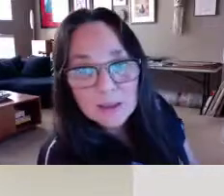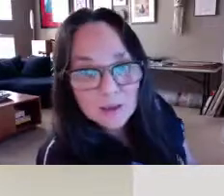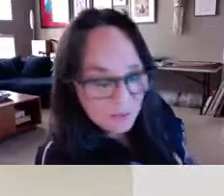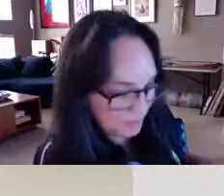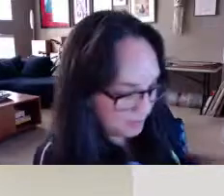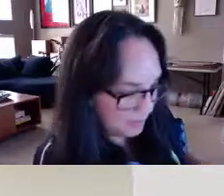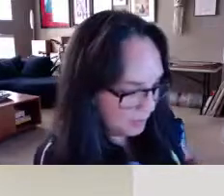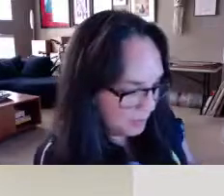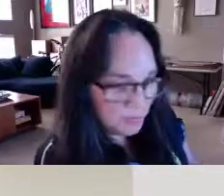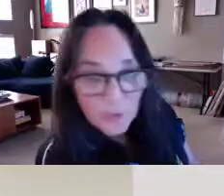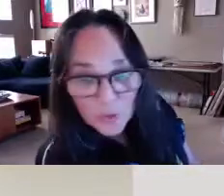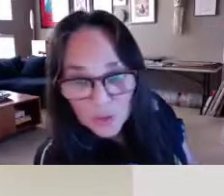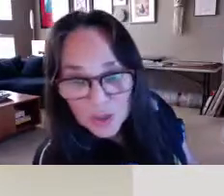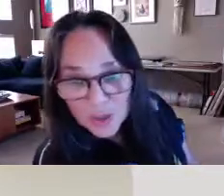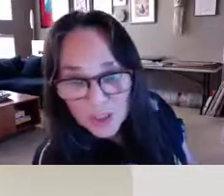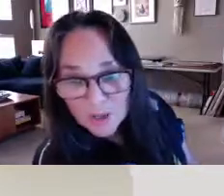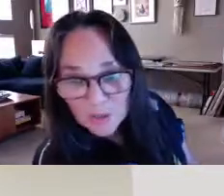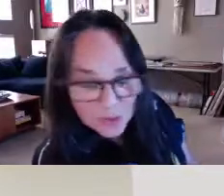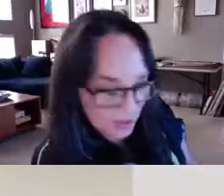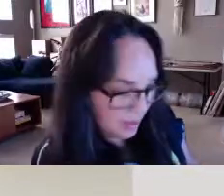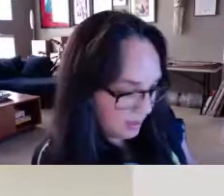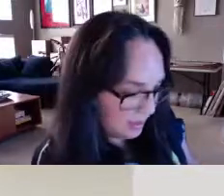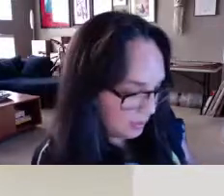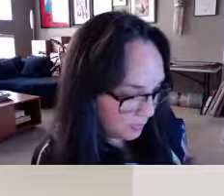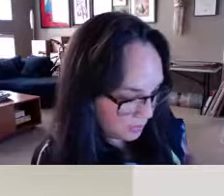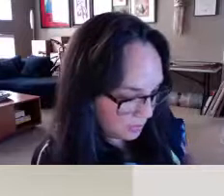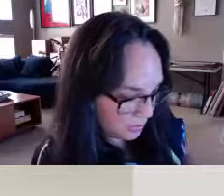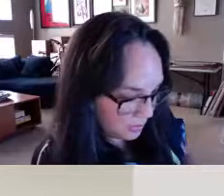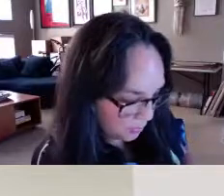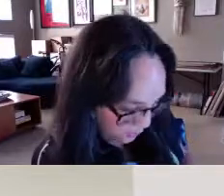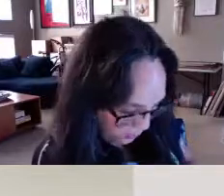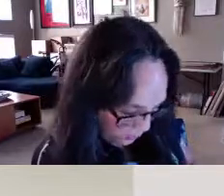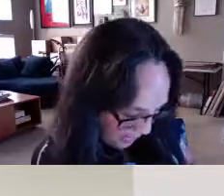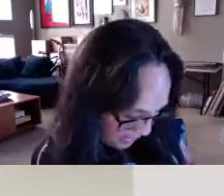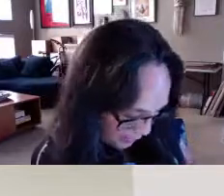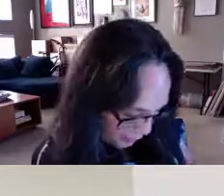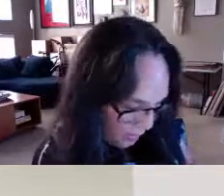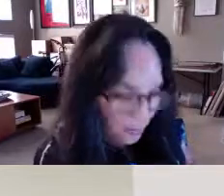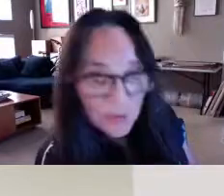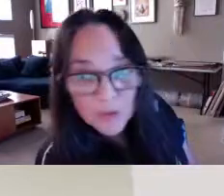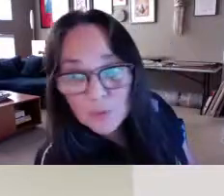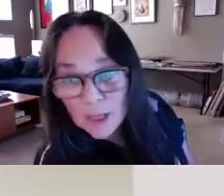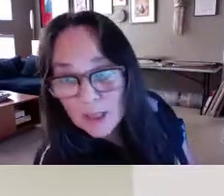of the the four direction colors and the other ones just all red so the one with the red